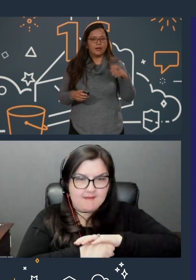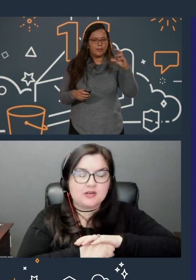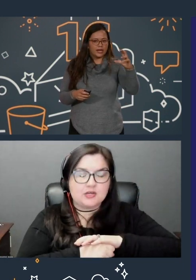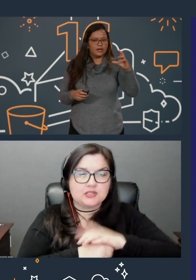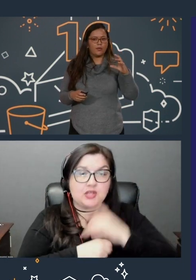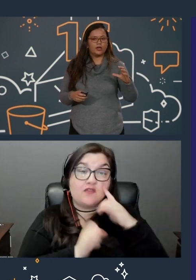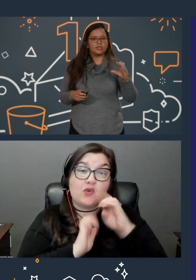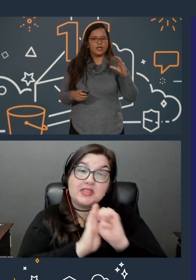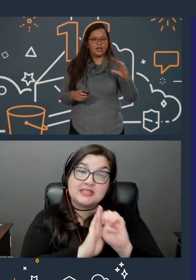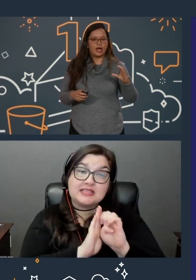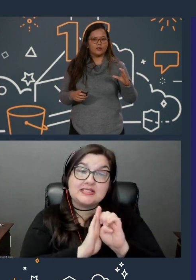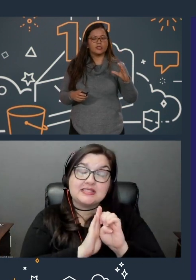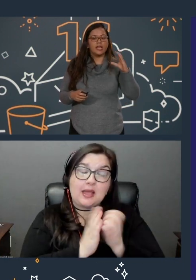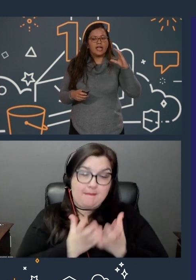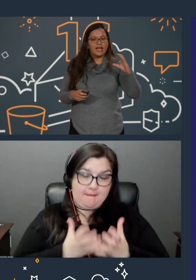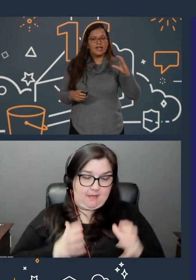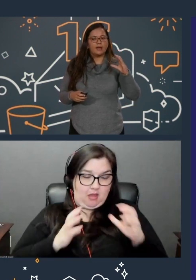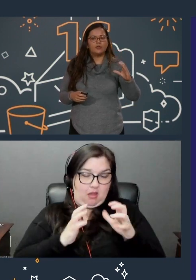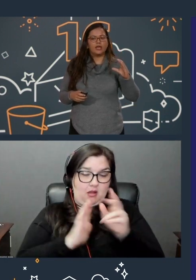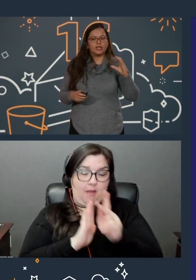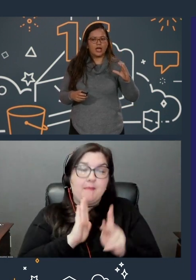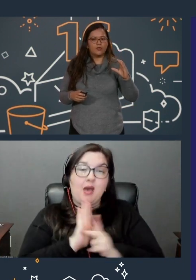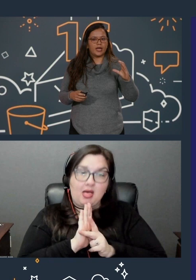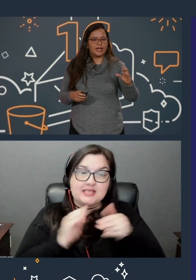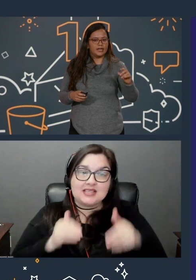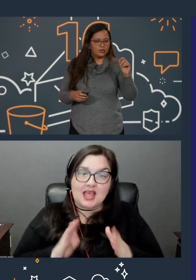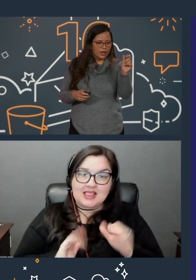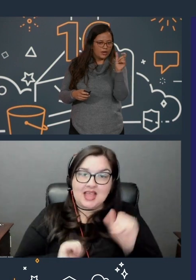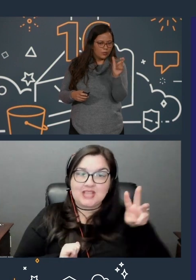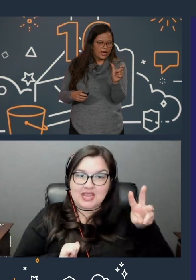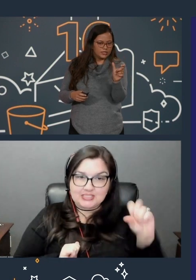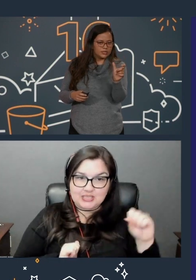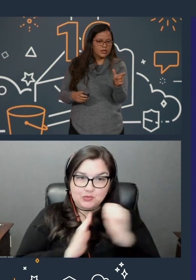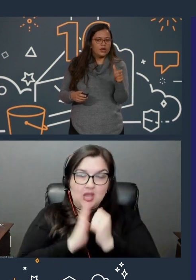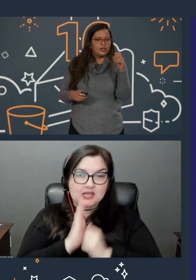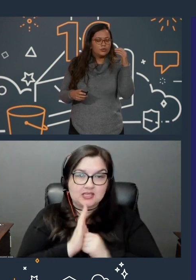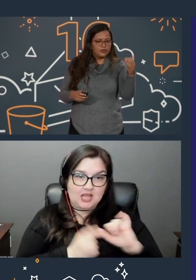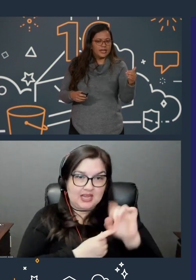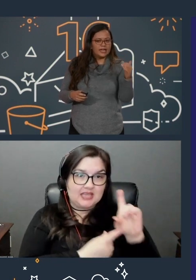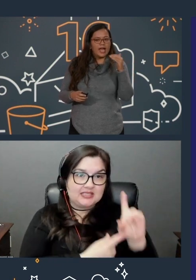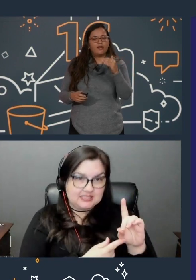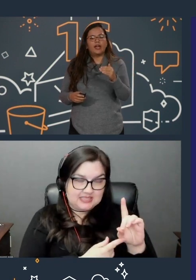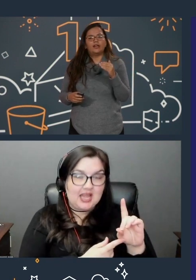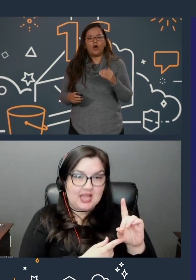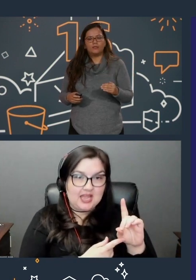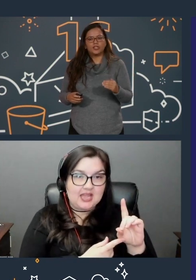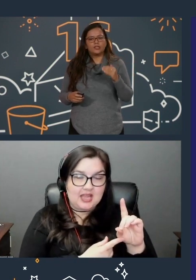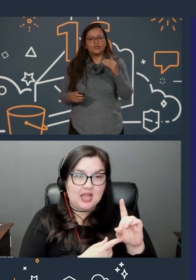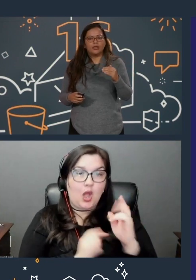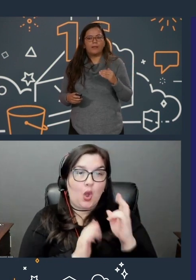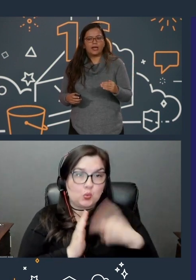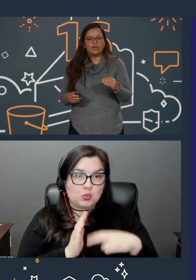the bucket policy allows AWS account, I read 12 ones, to read and write objects to the bucket